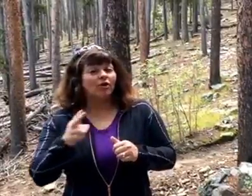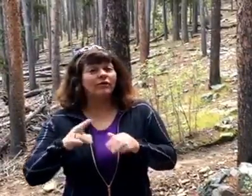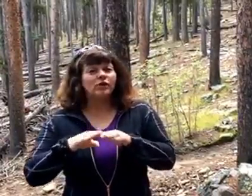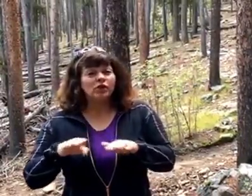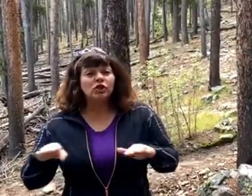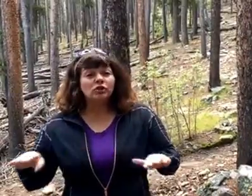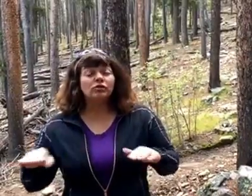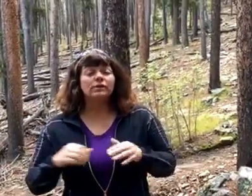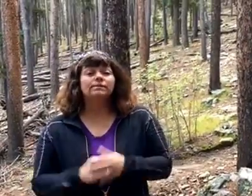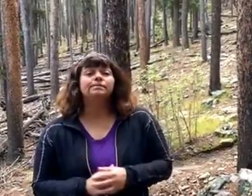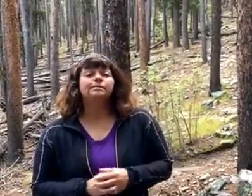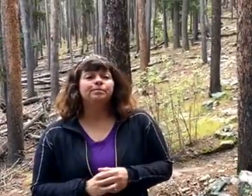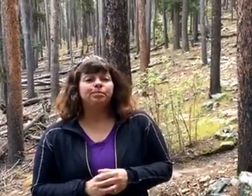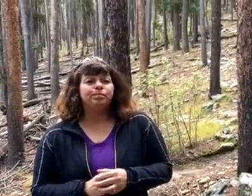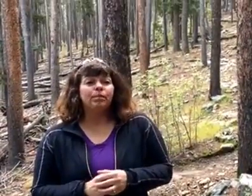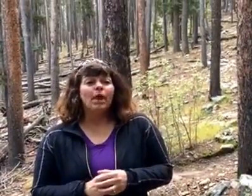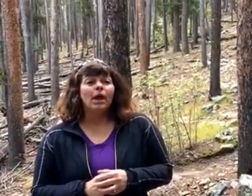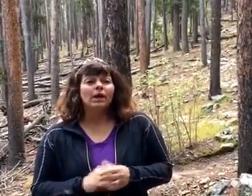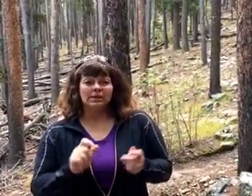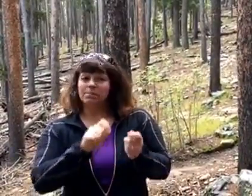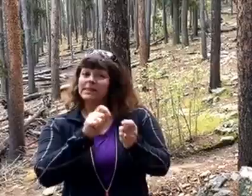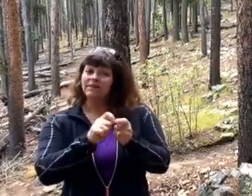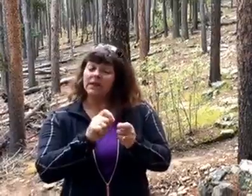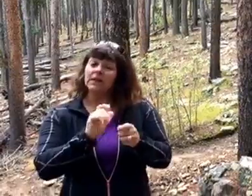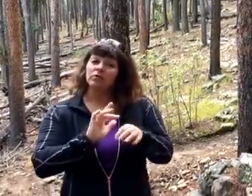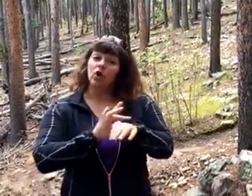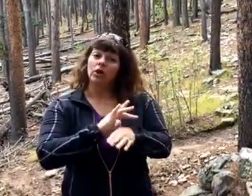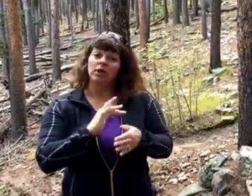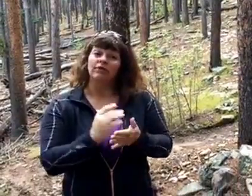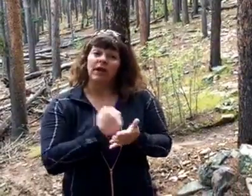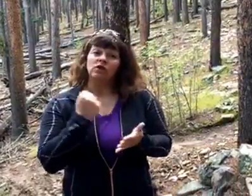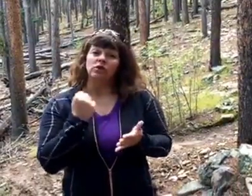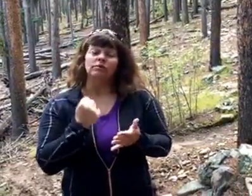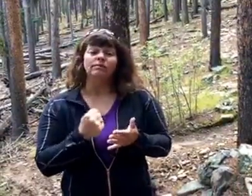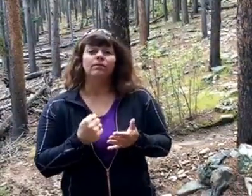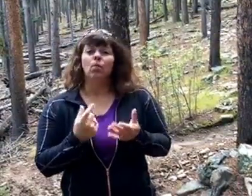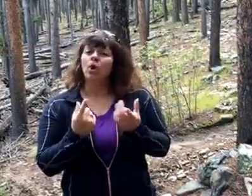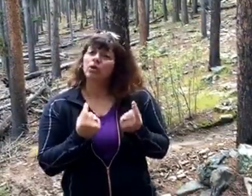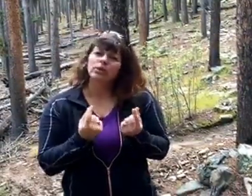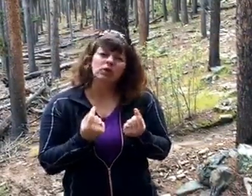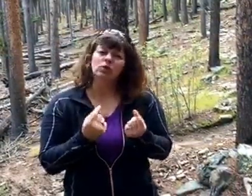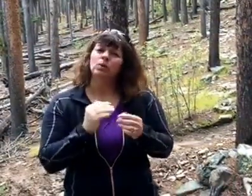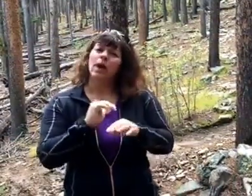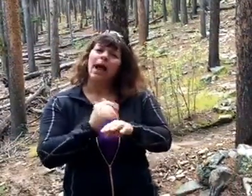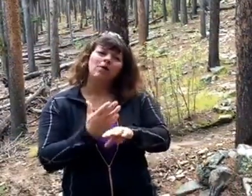hard-of-hearing children-specifically early intervention-what could we do, how